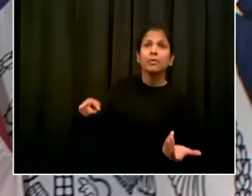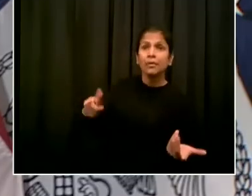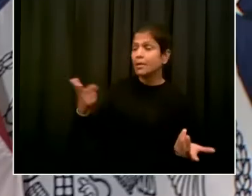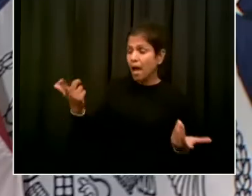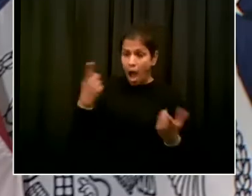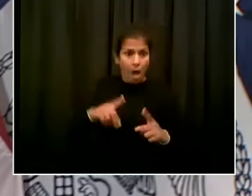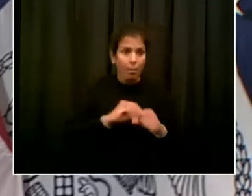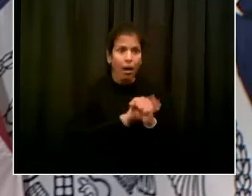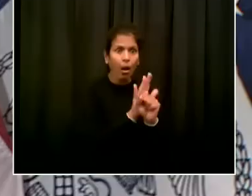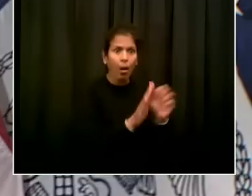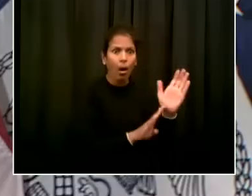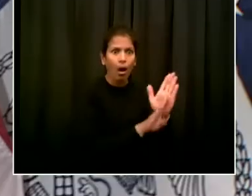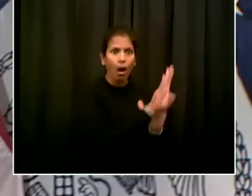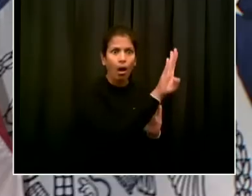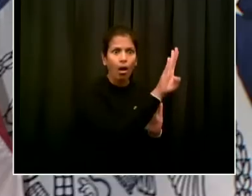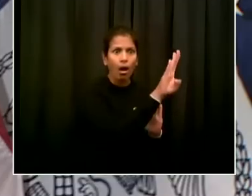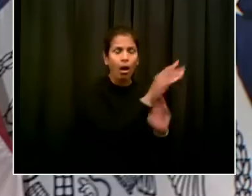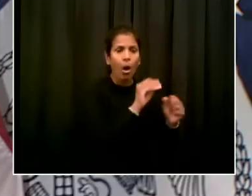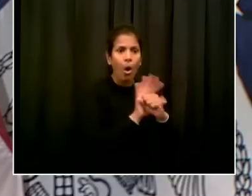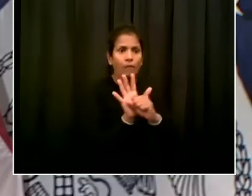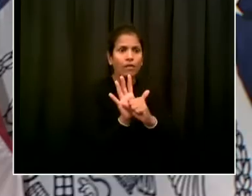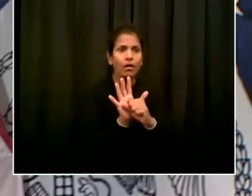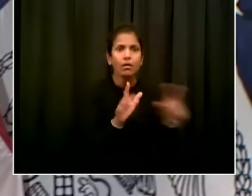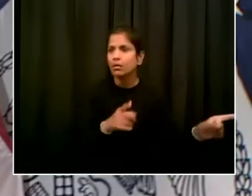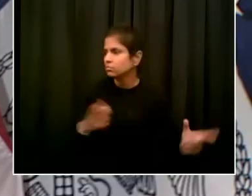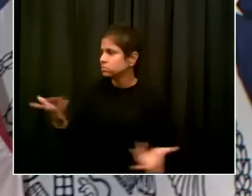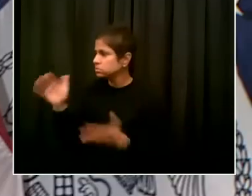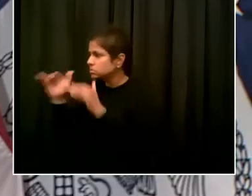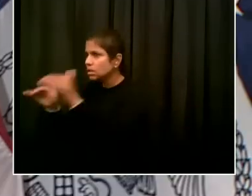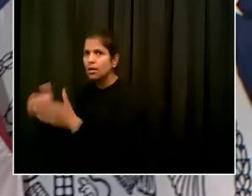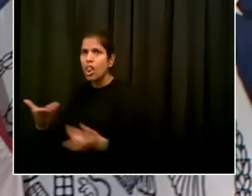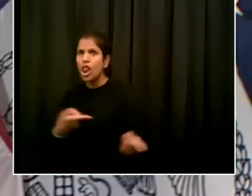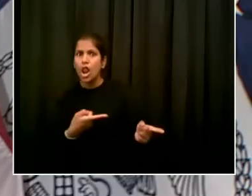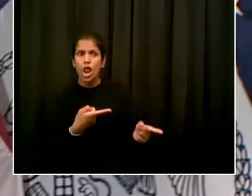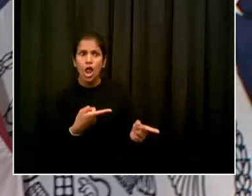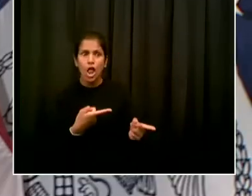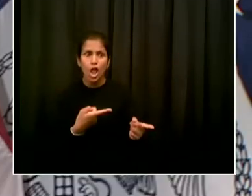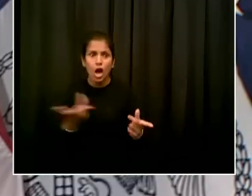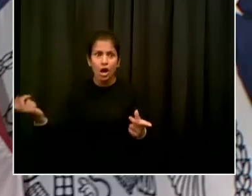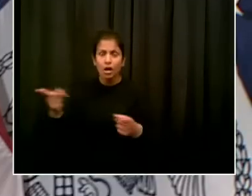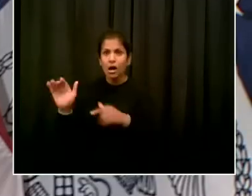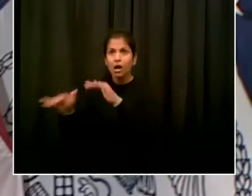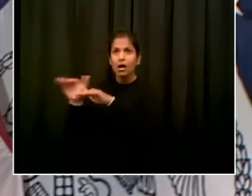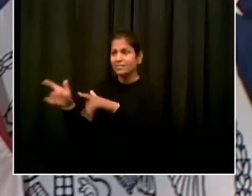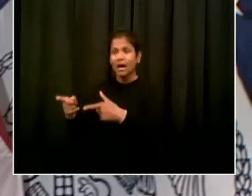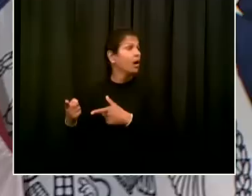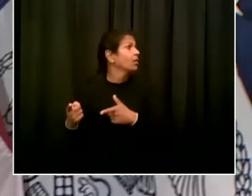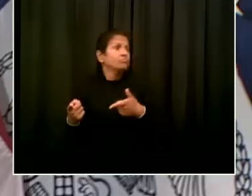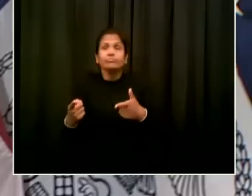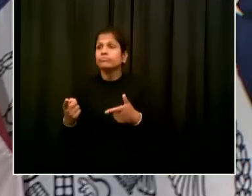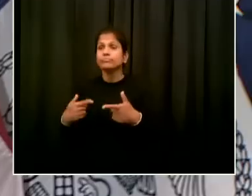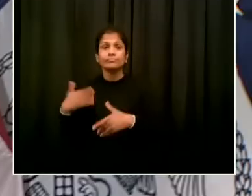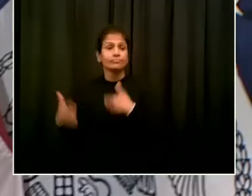MENACED AND MANIFESTED AS A STATE DID. IT'S BEEN AN EEFFORT T FOR WEEKS AND WEEKS TO